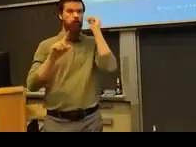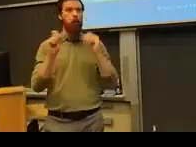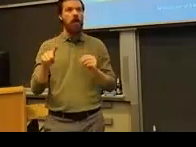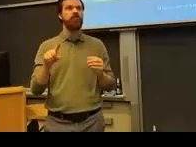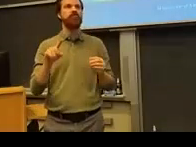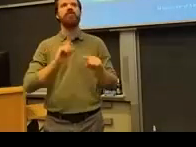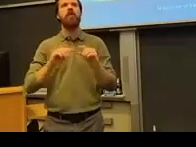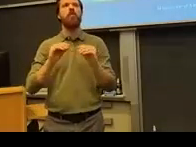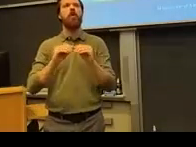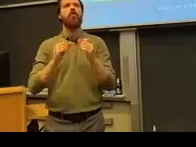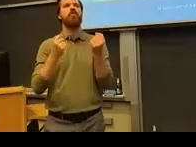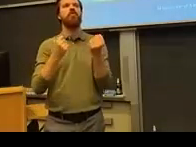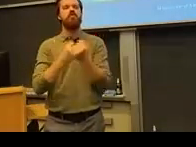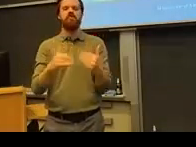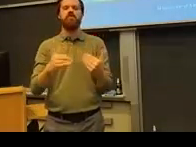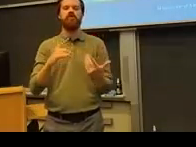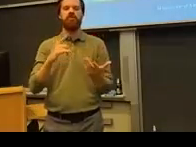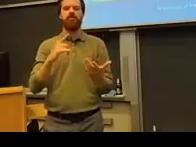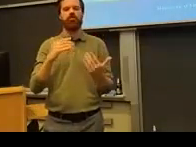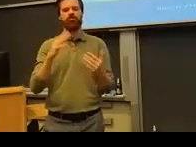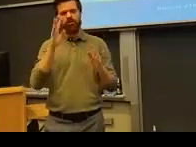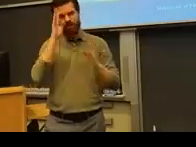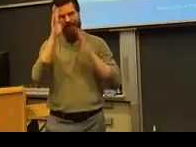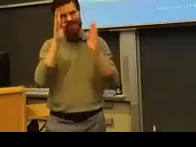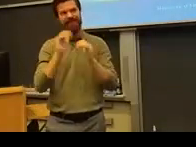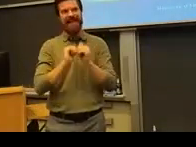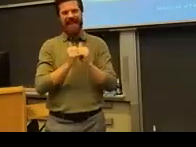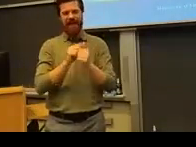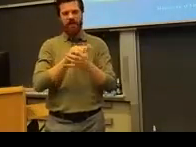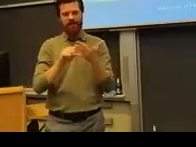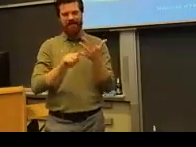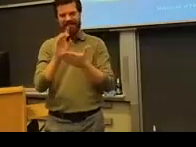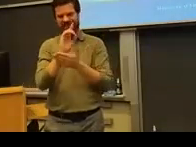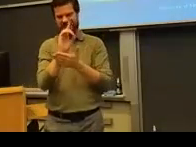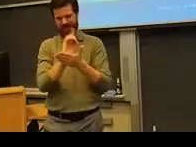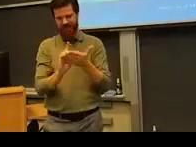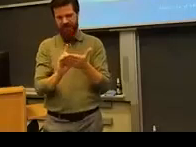out for the creativity of how these things have been developed over time it's really